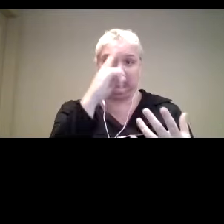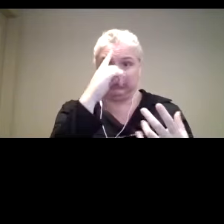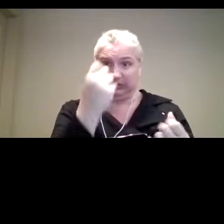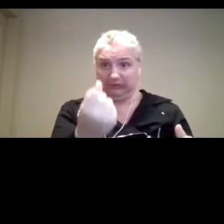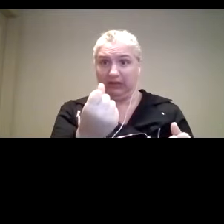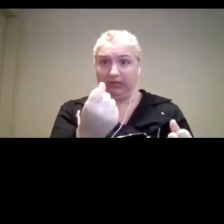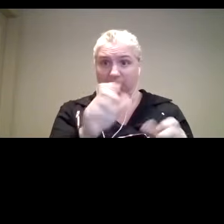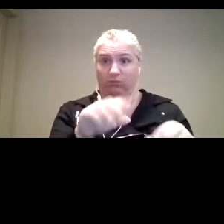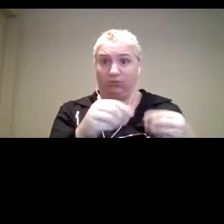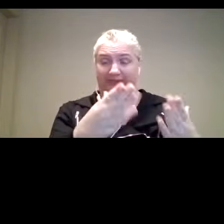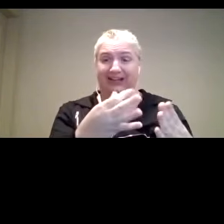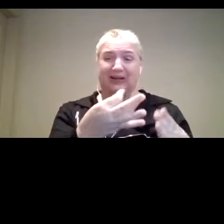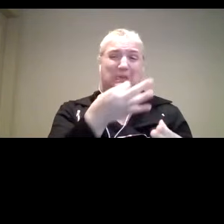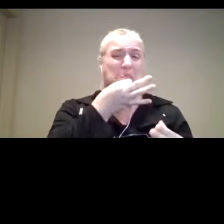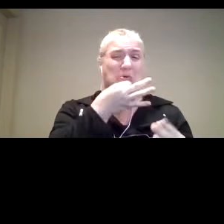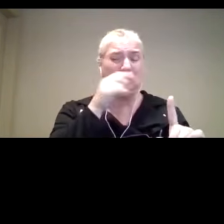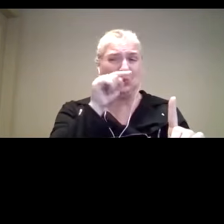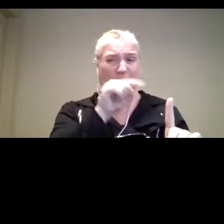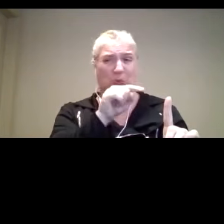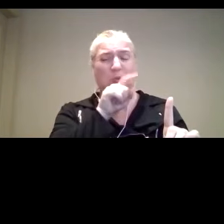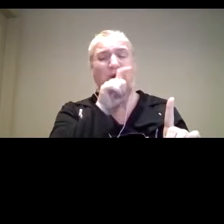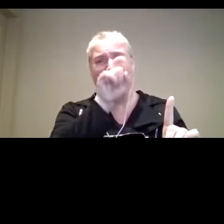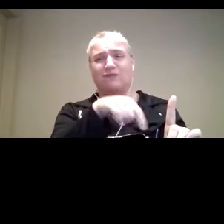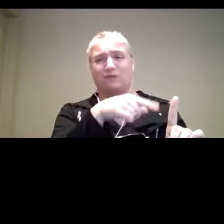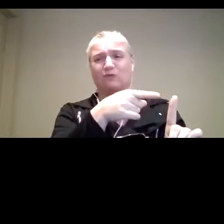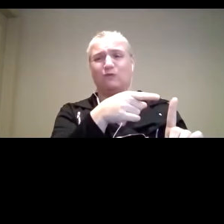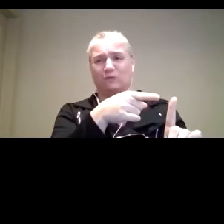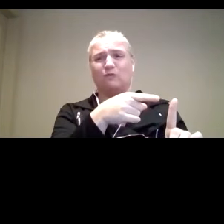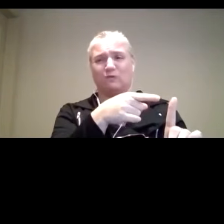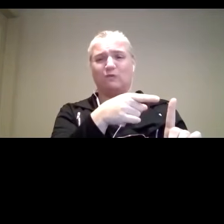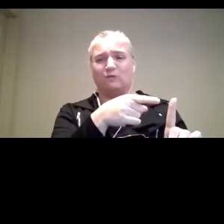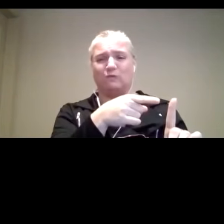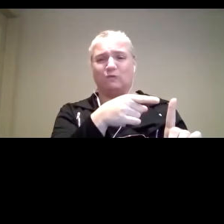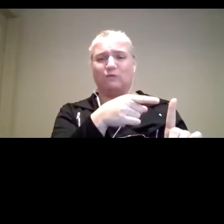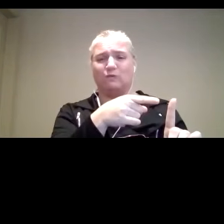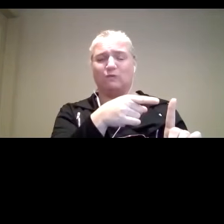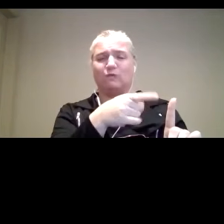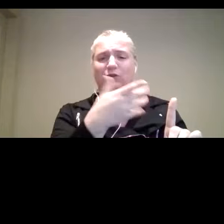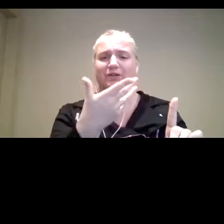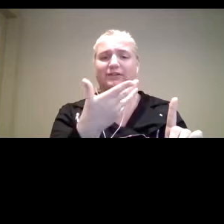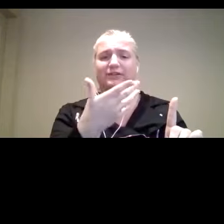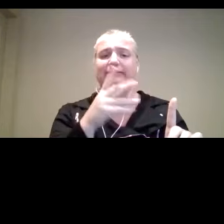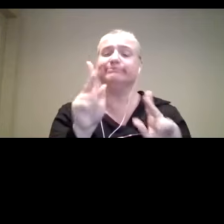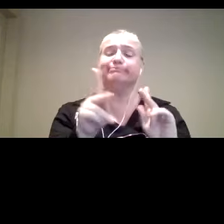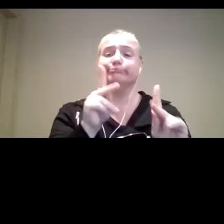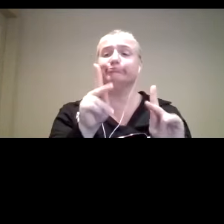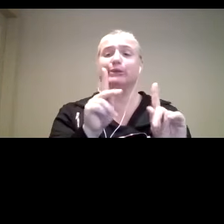and that expertise is really needed. Because as people go to graduate school